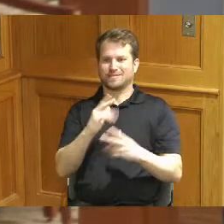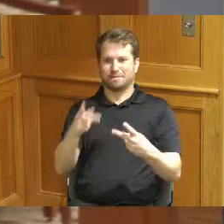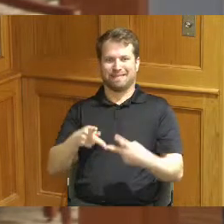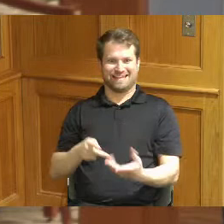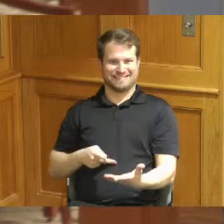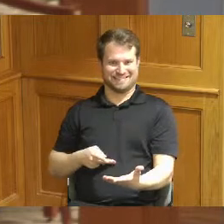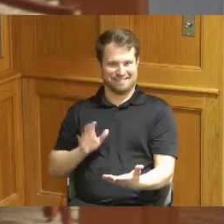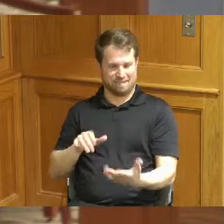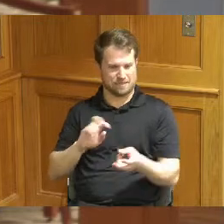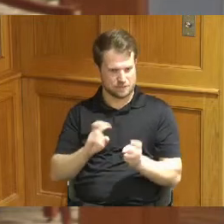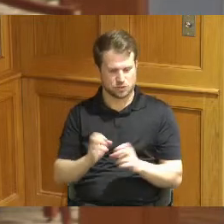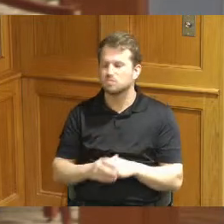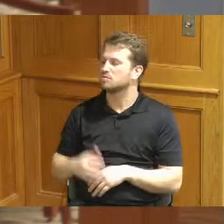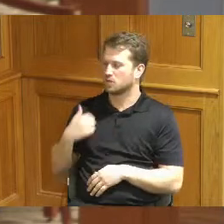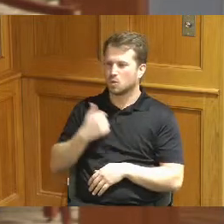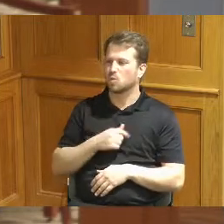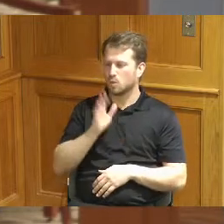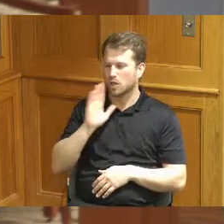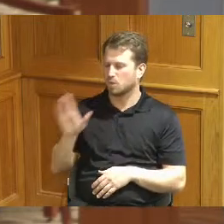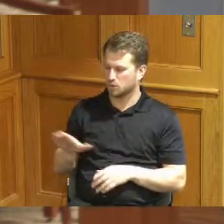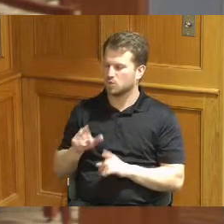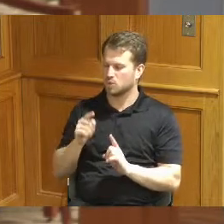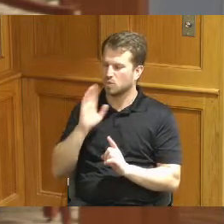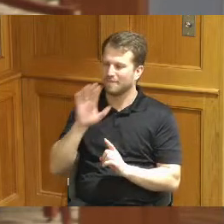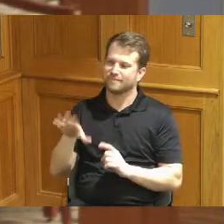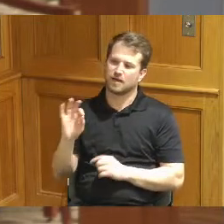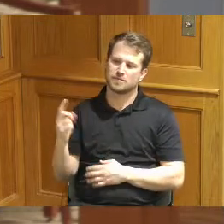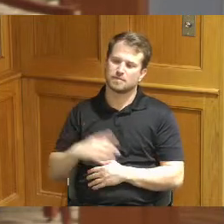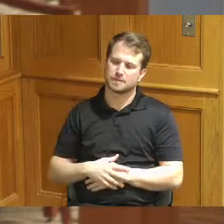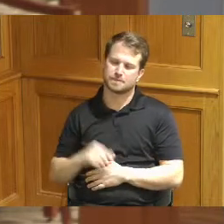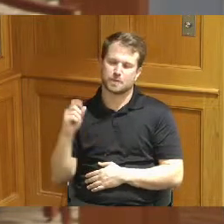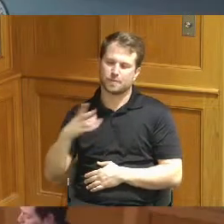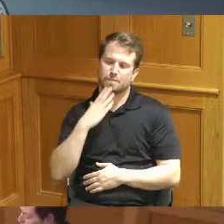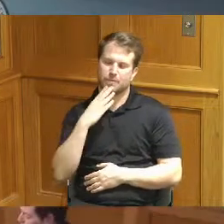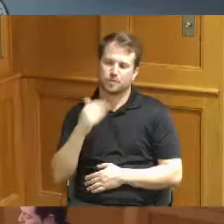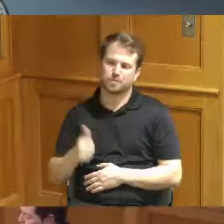and we'll do that we'll find something okay thank you that's all I am President